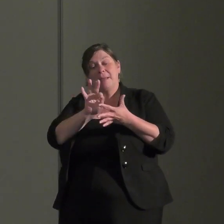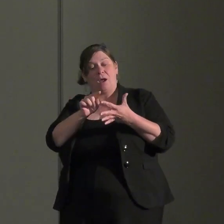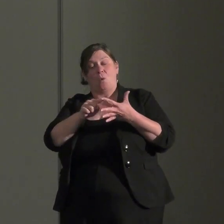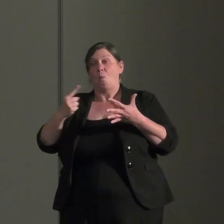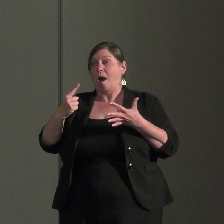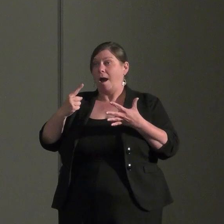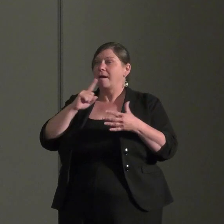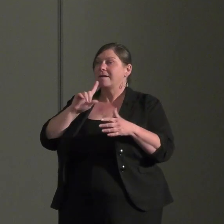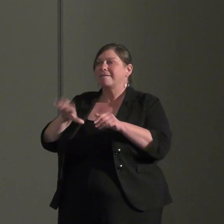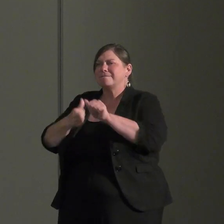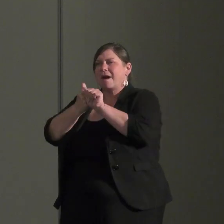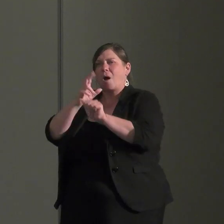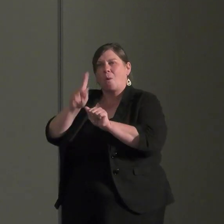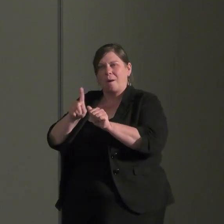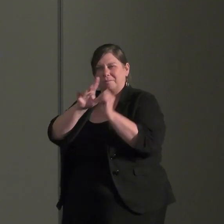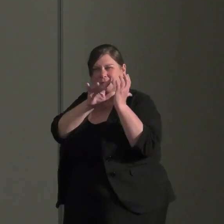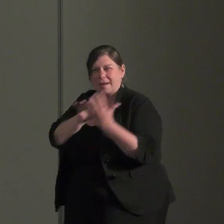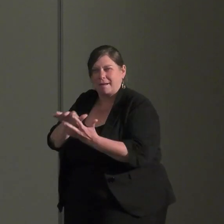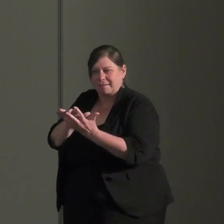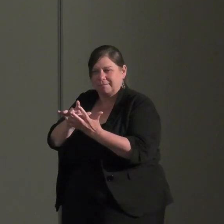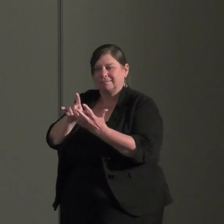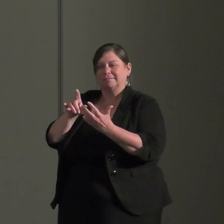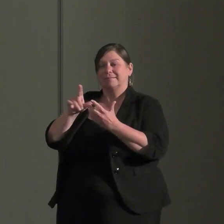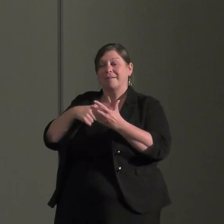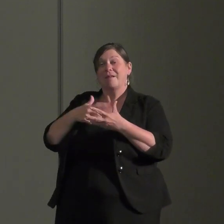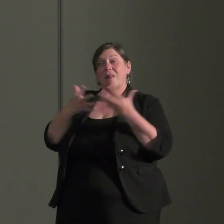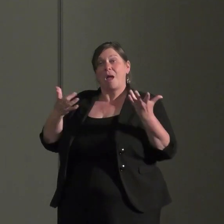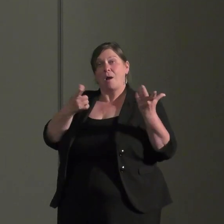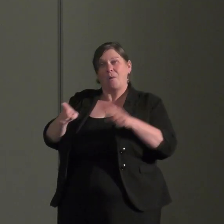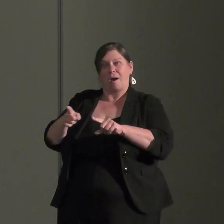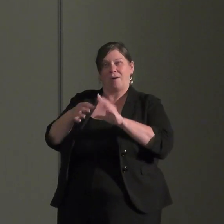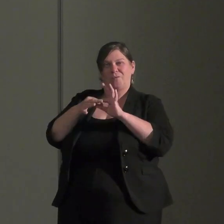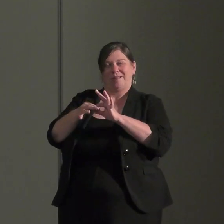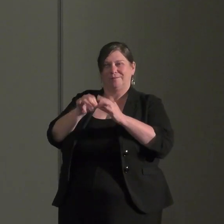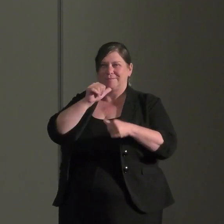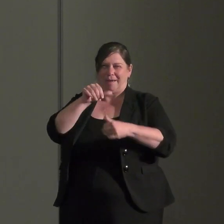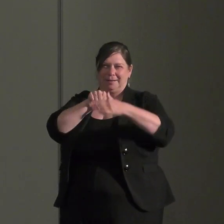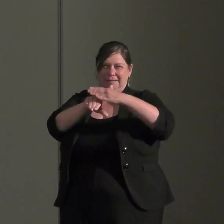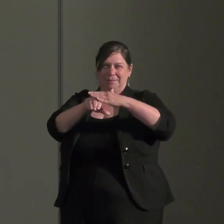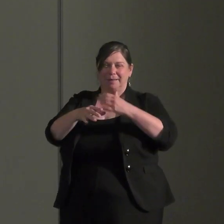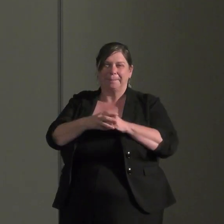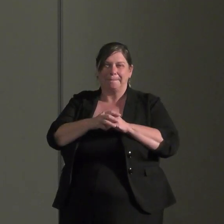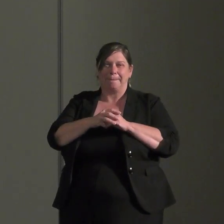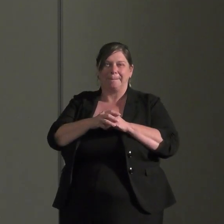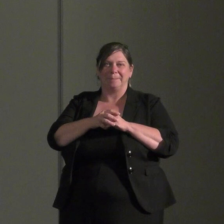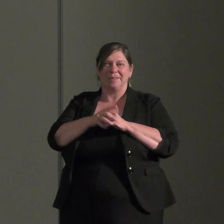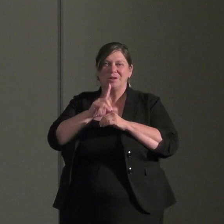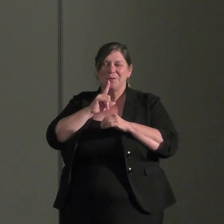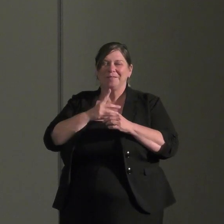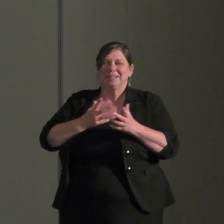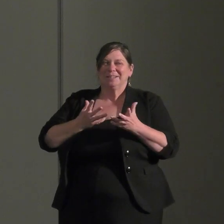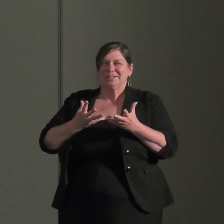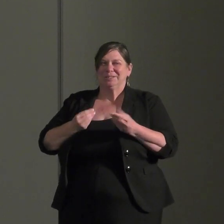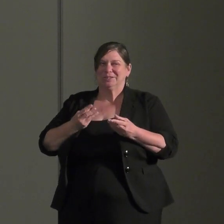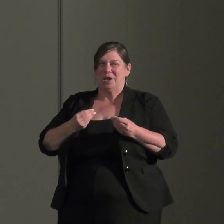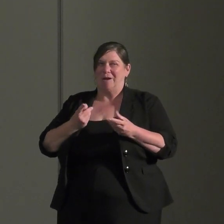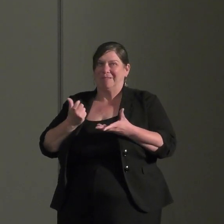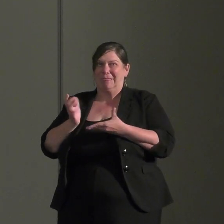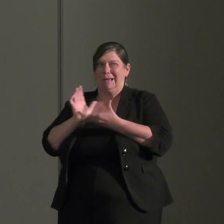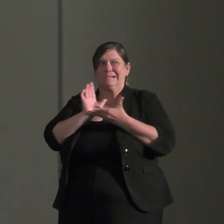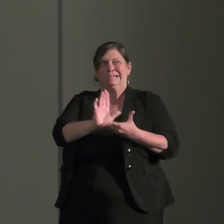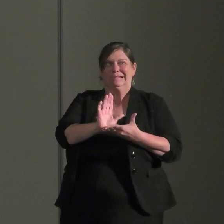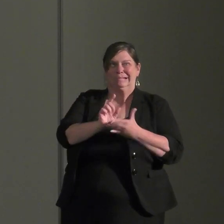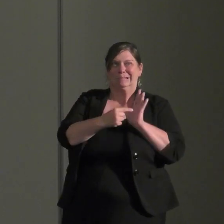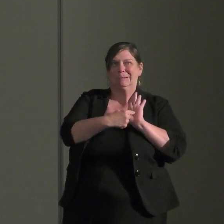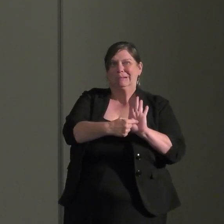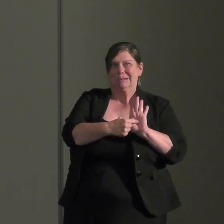lot going with in accessibility you need to soften it up and it is important to get the